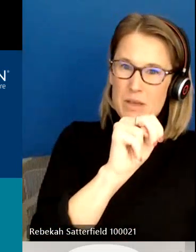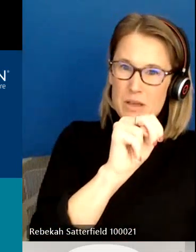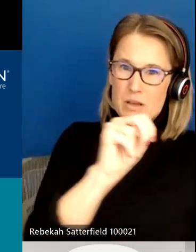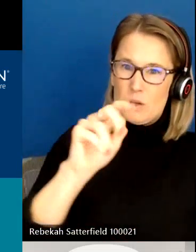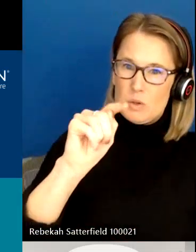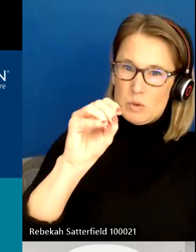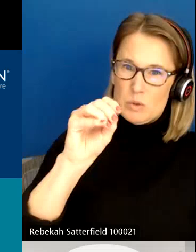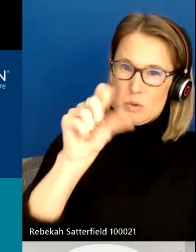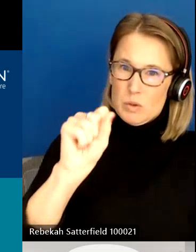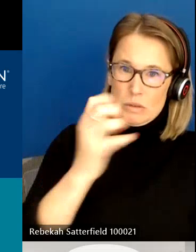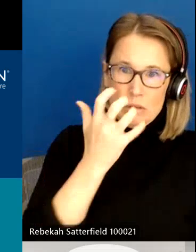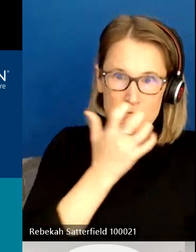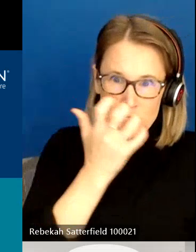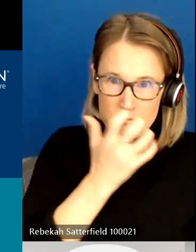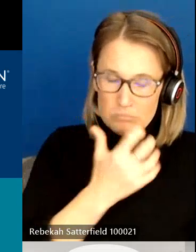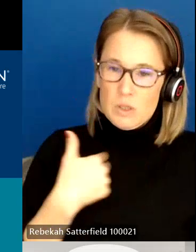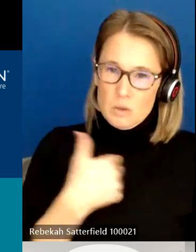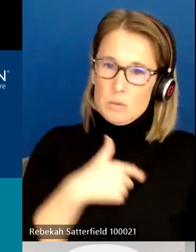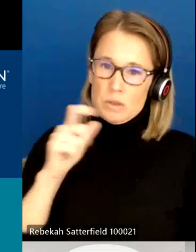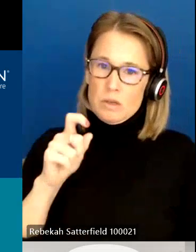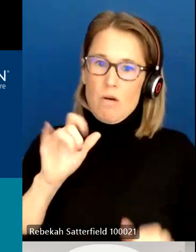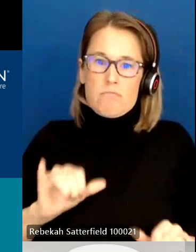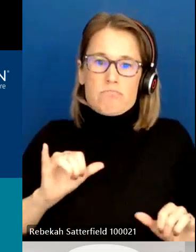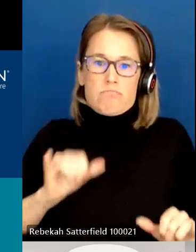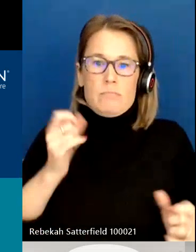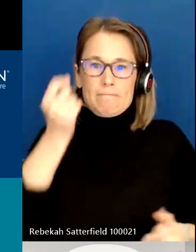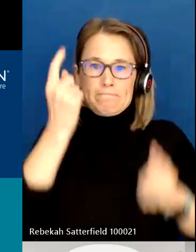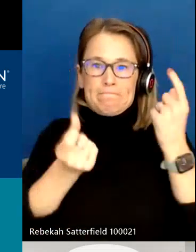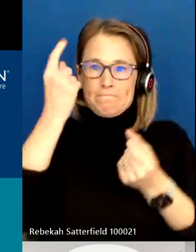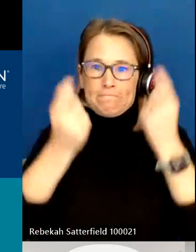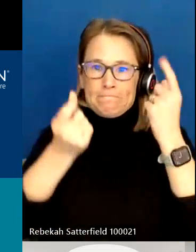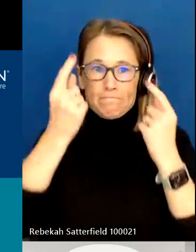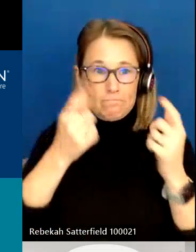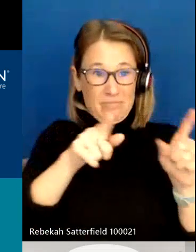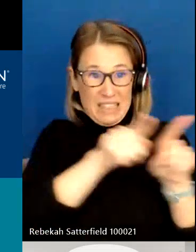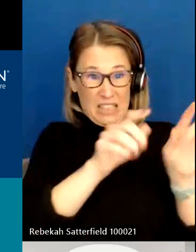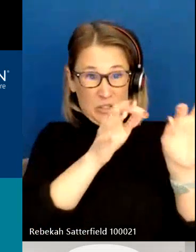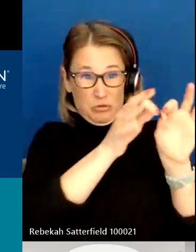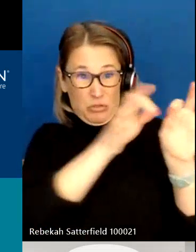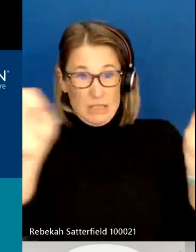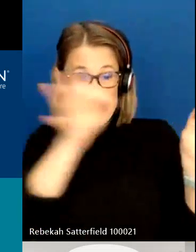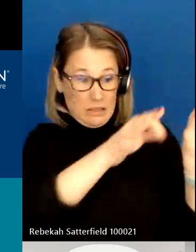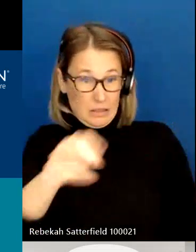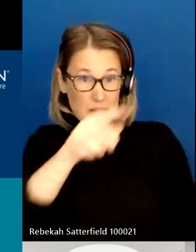that's just something to to recognize that while as written these standards apply to Patient Care